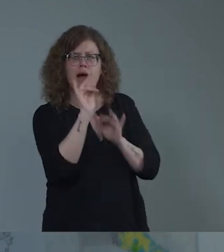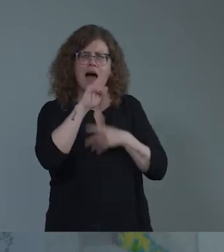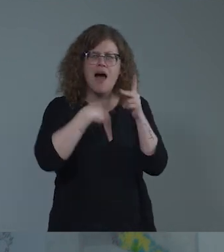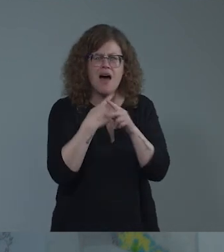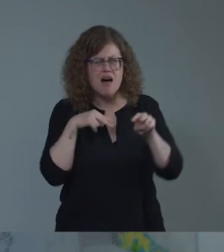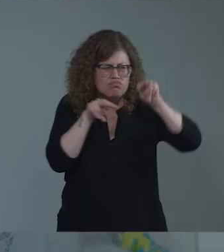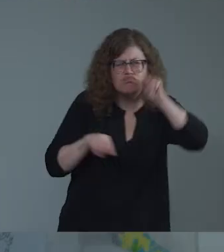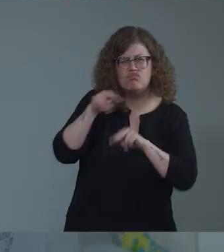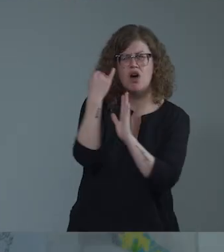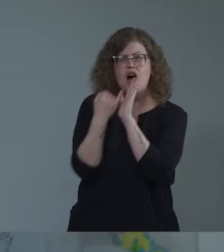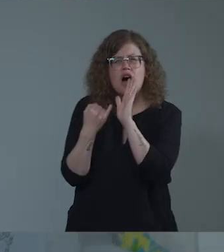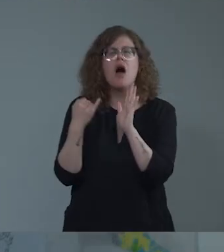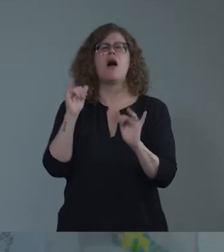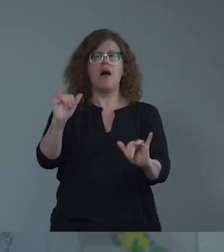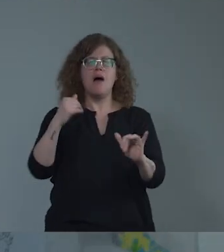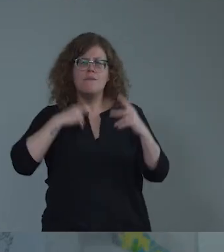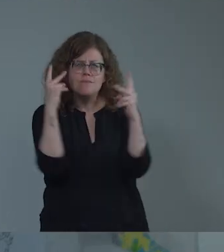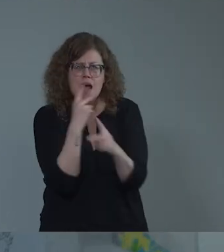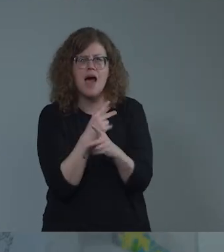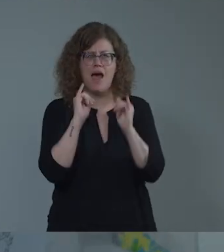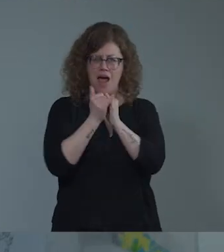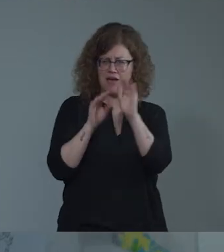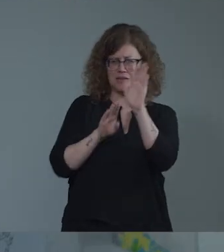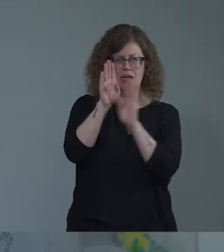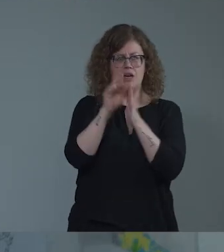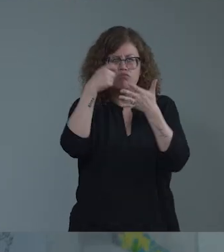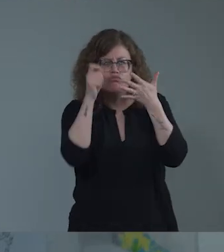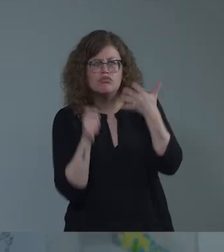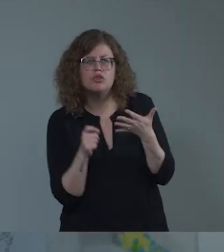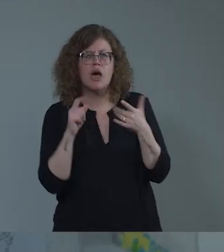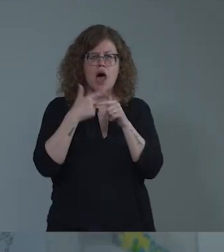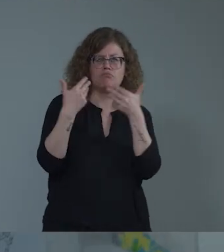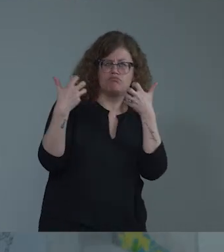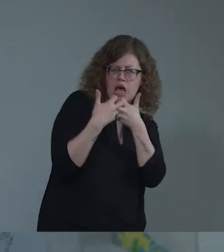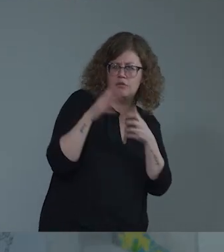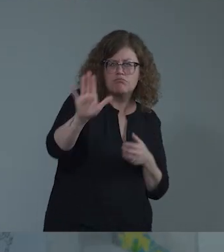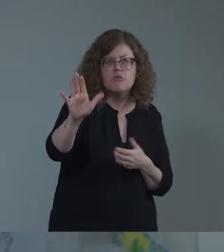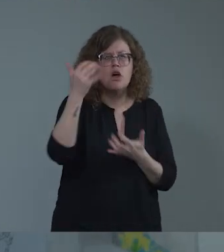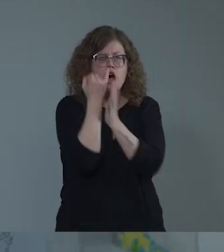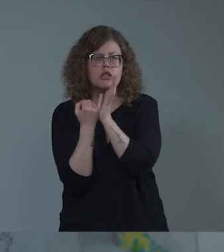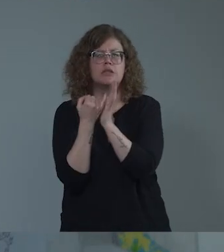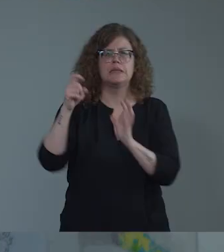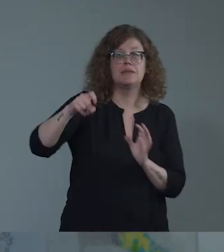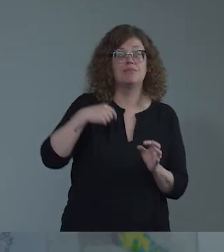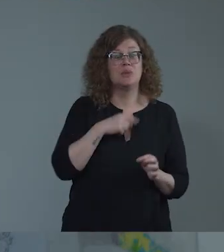So, yeah. So I opened up the call and got in applications and,